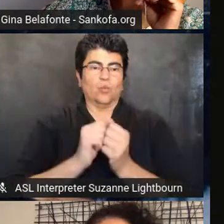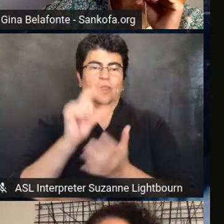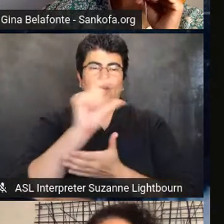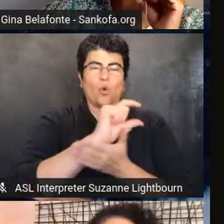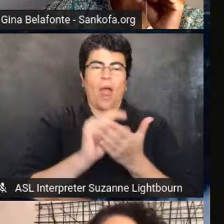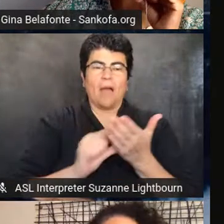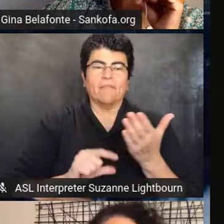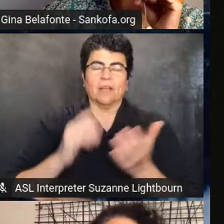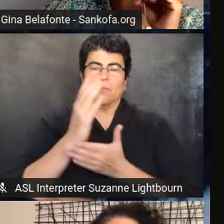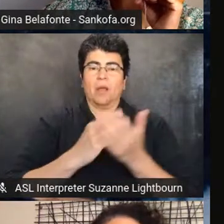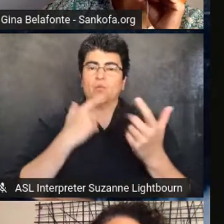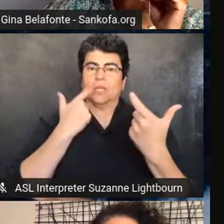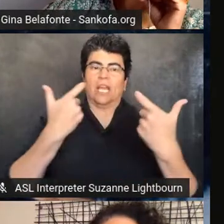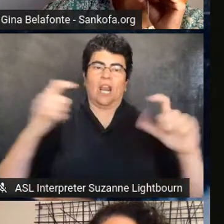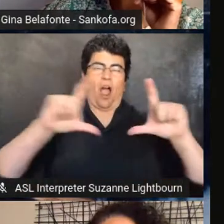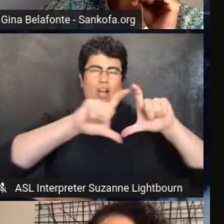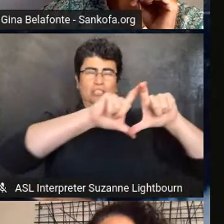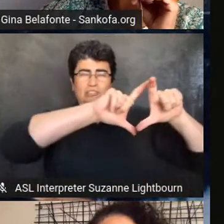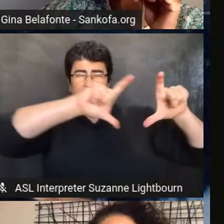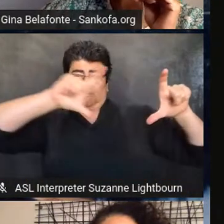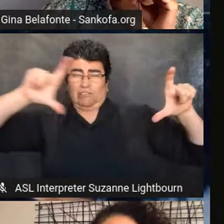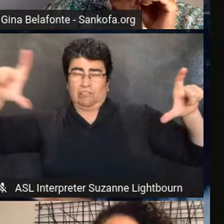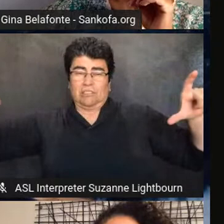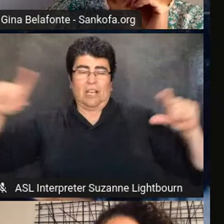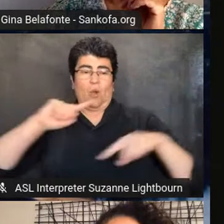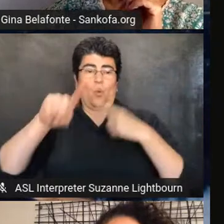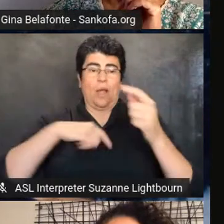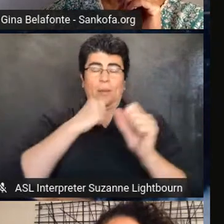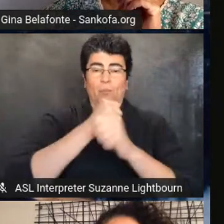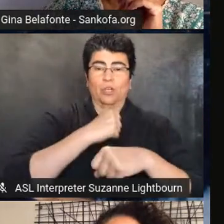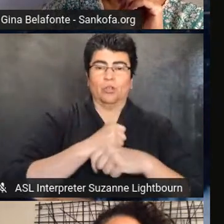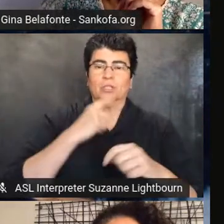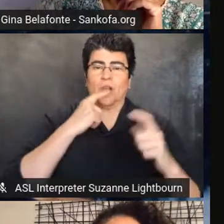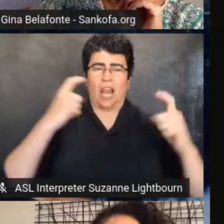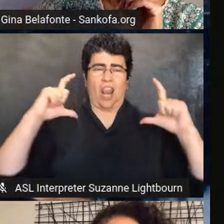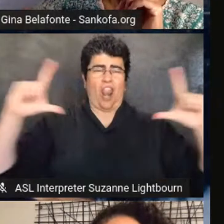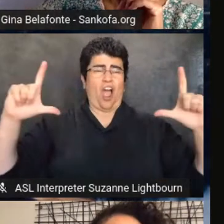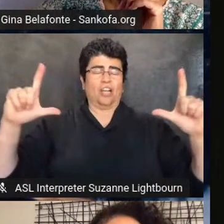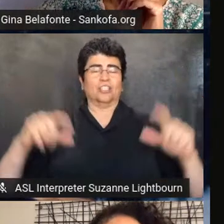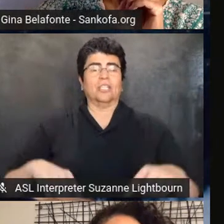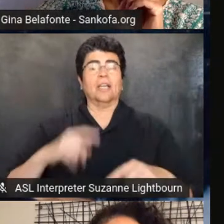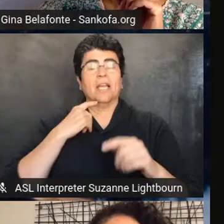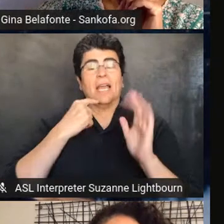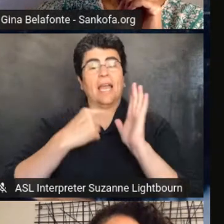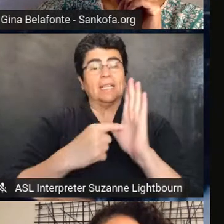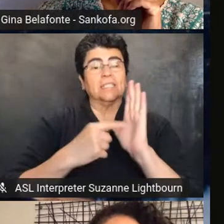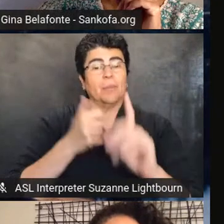these are very large scale when they're produced. The exhibit itself represents the art